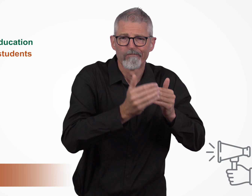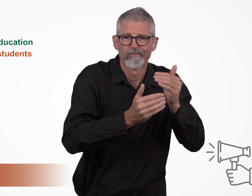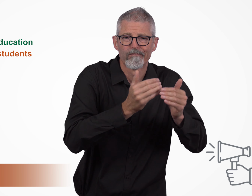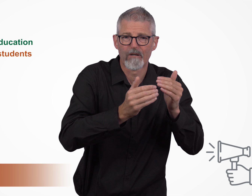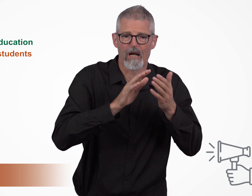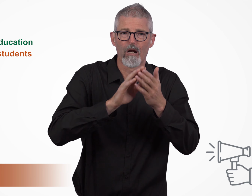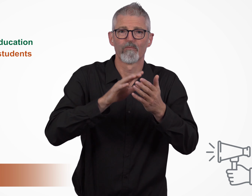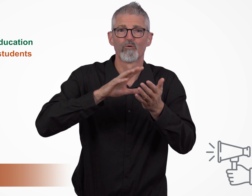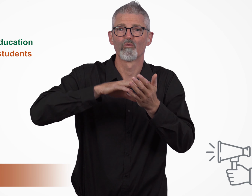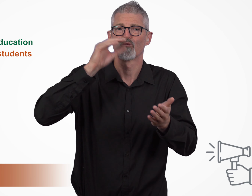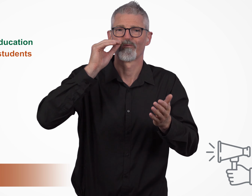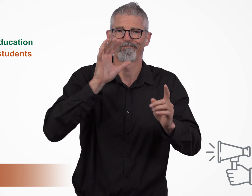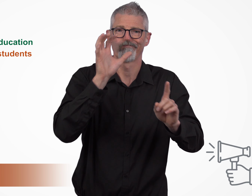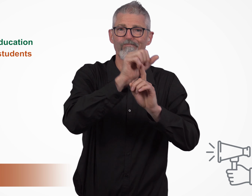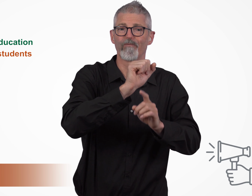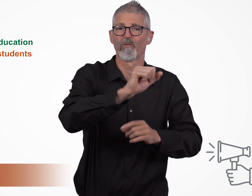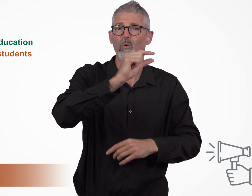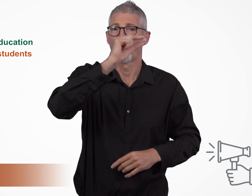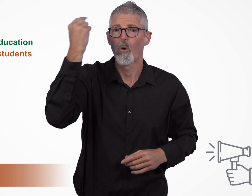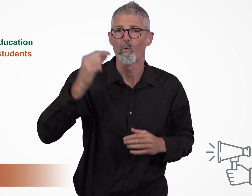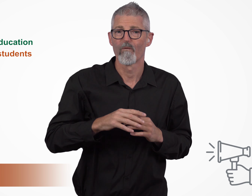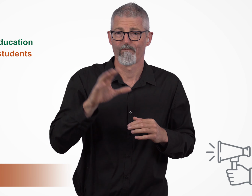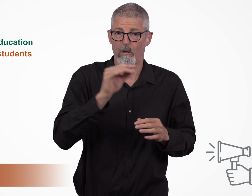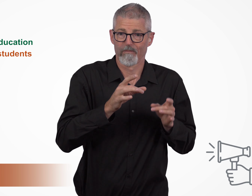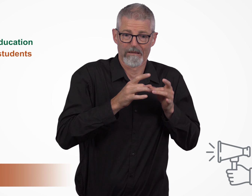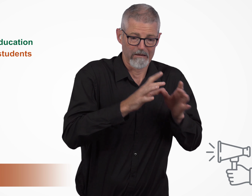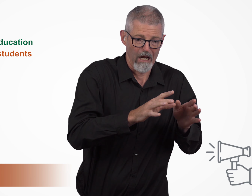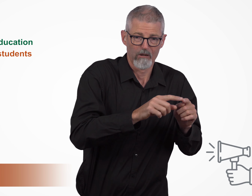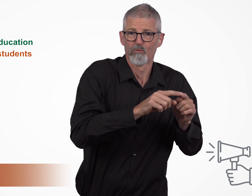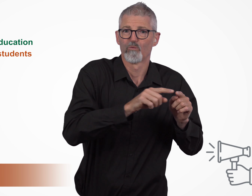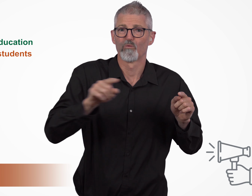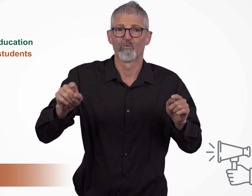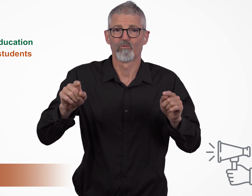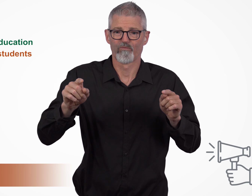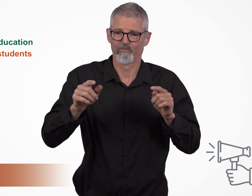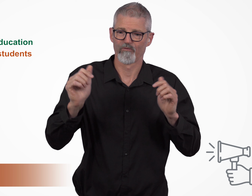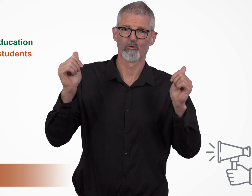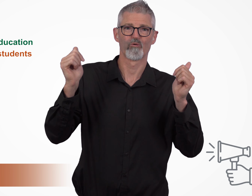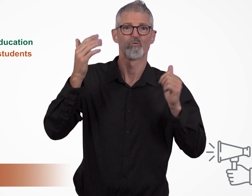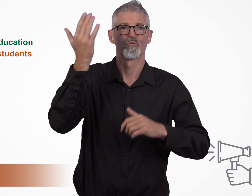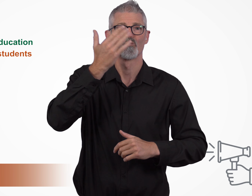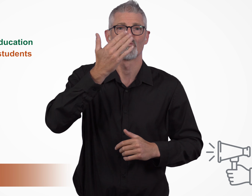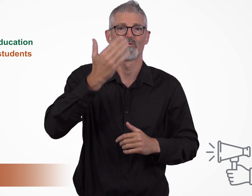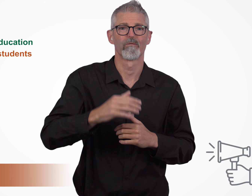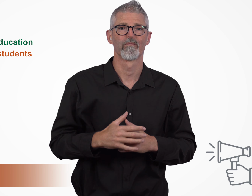from the initial driveway to future destinations.